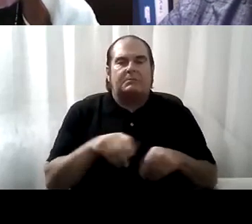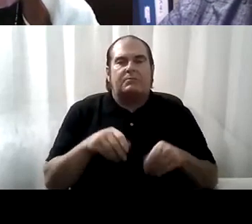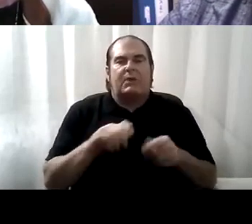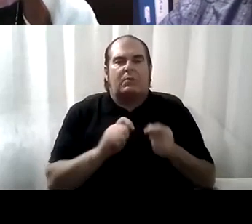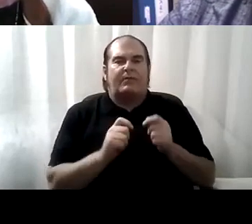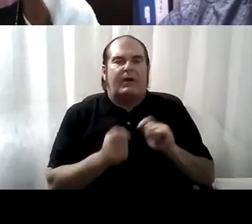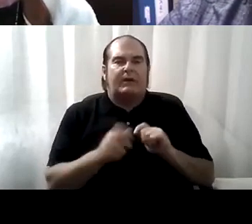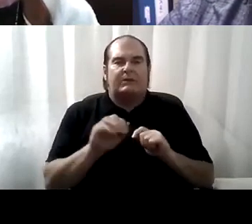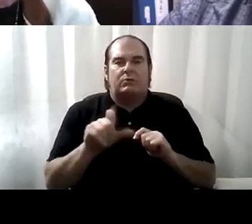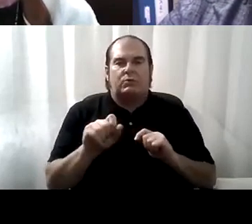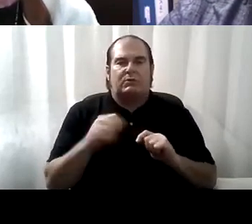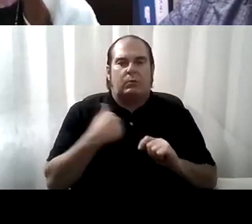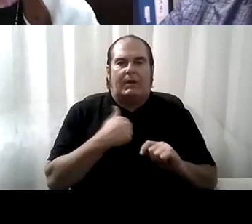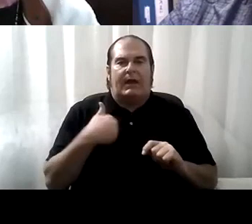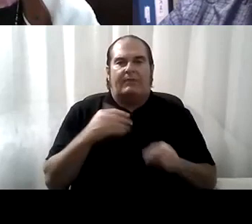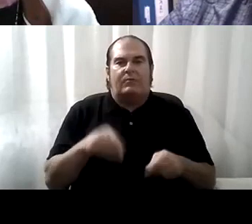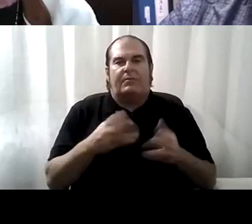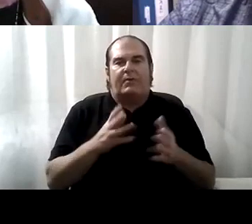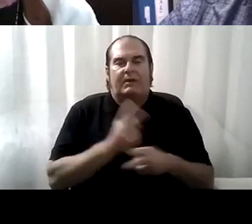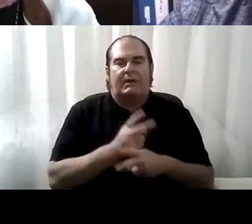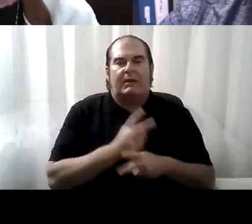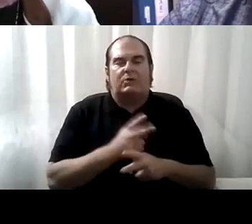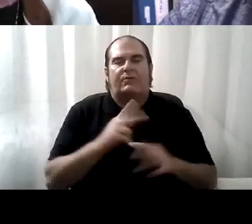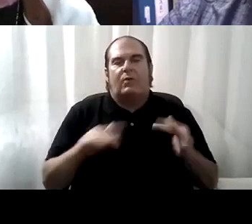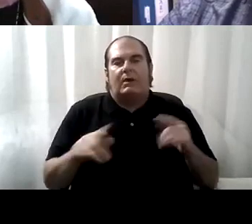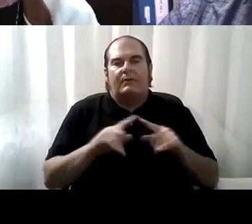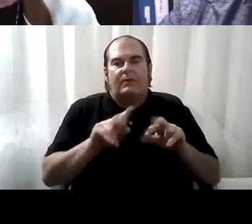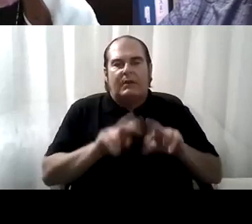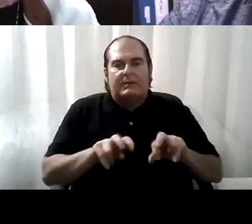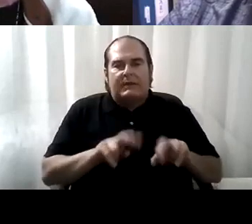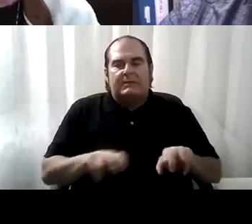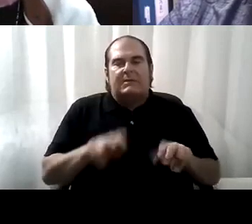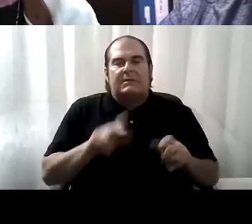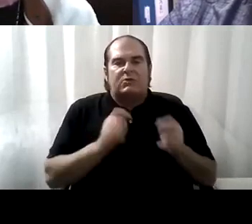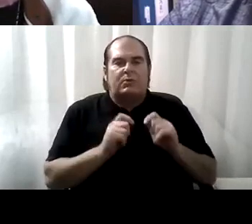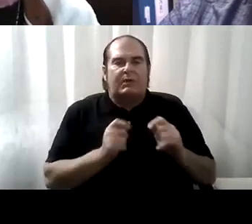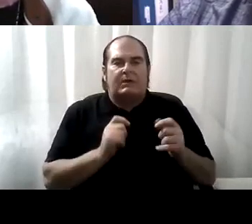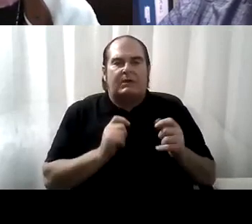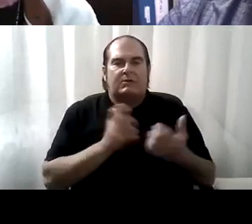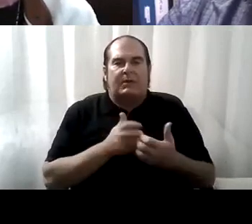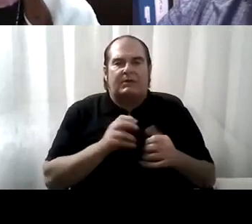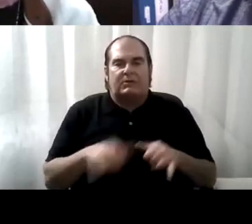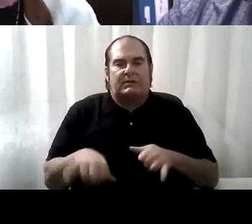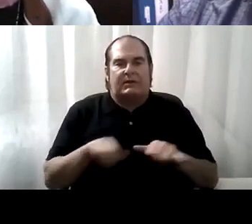We had to look hard at our procedures, various assessments and tweak those to meet standards.